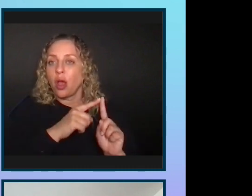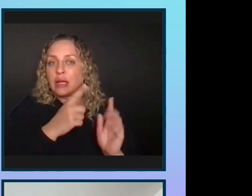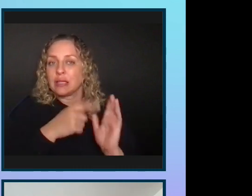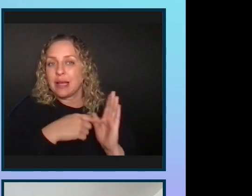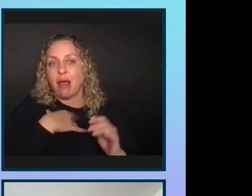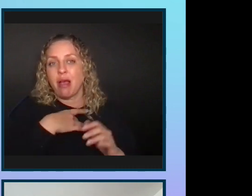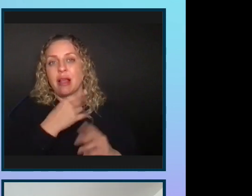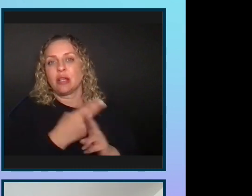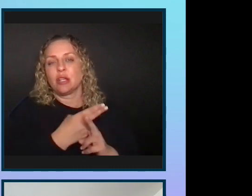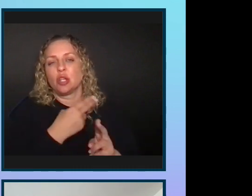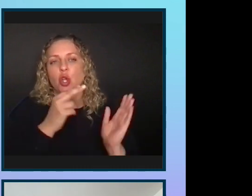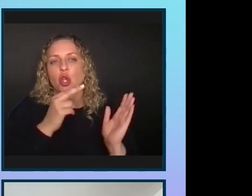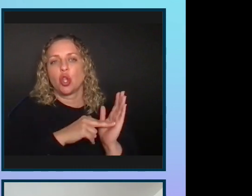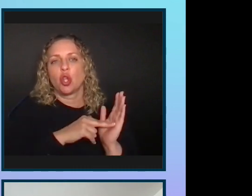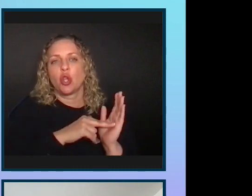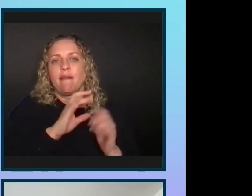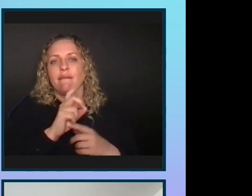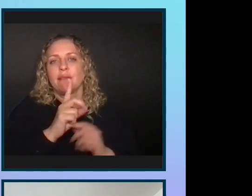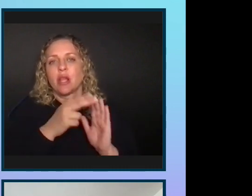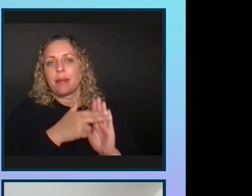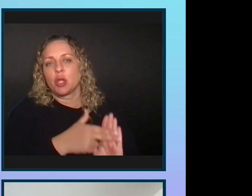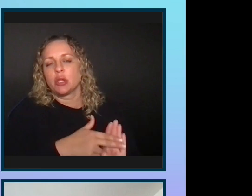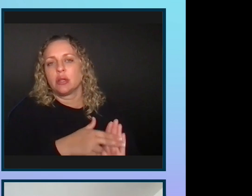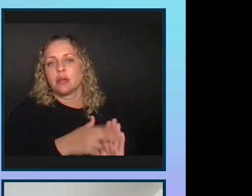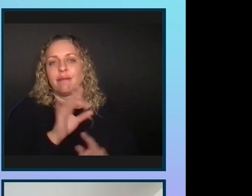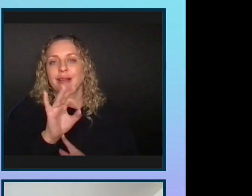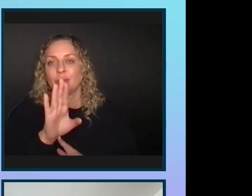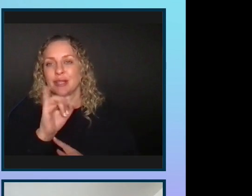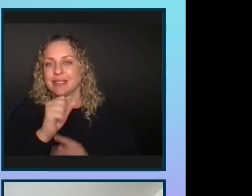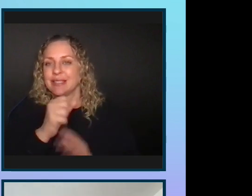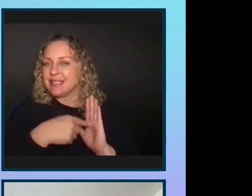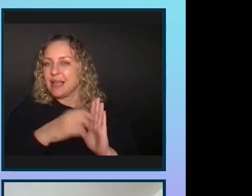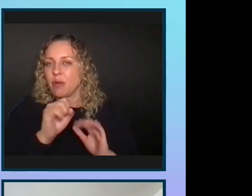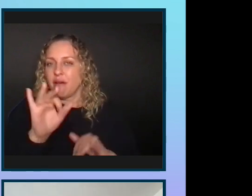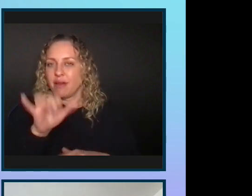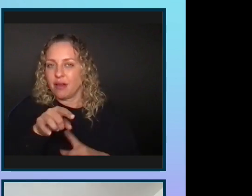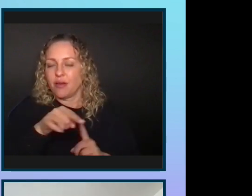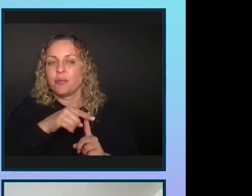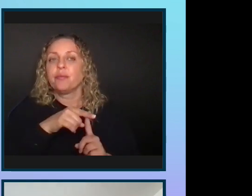is looking at field labels. Facebook is an example of this, on their login page,